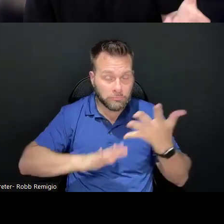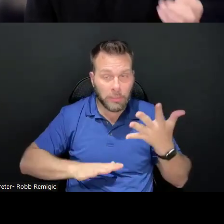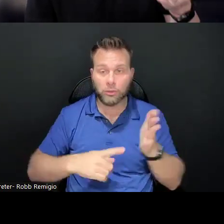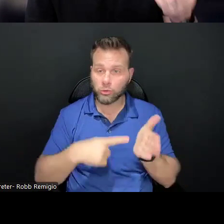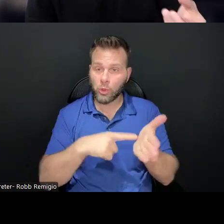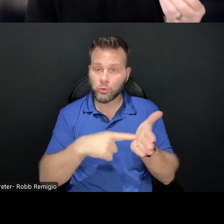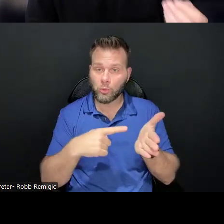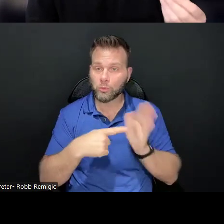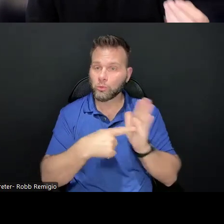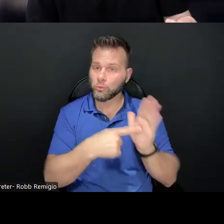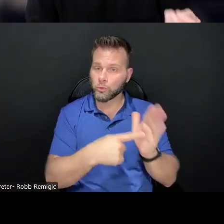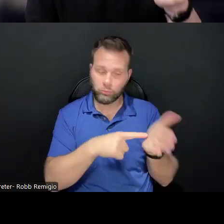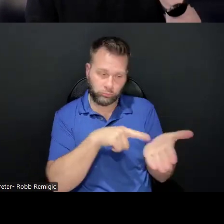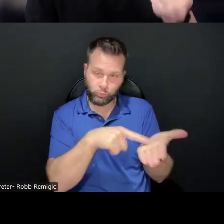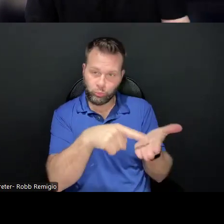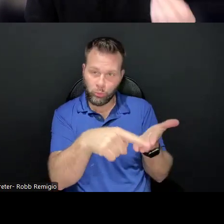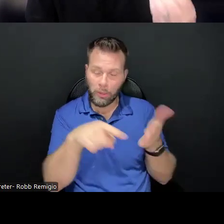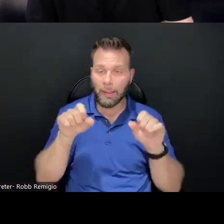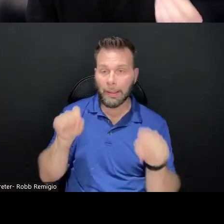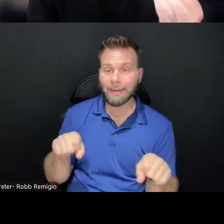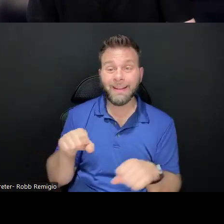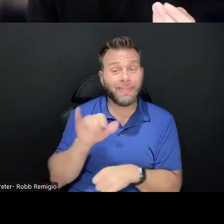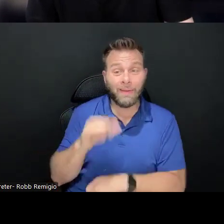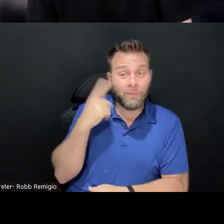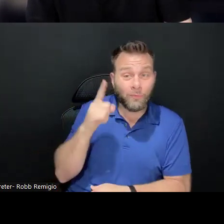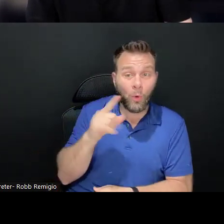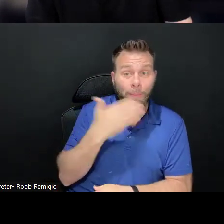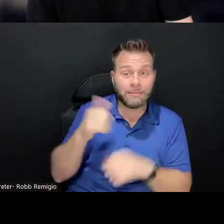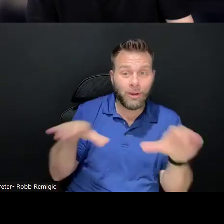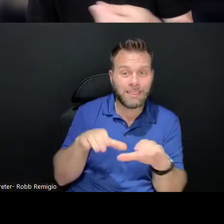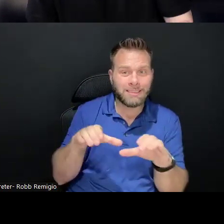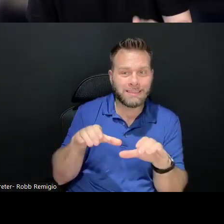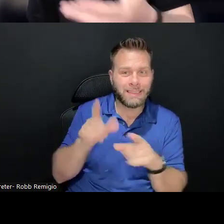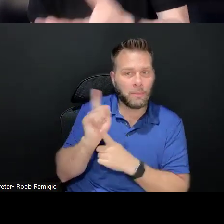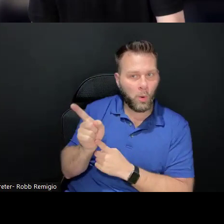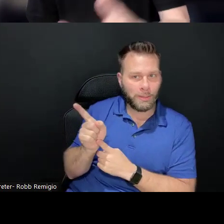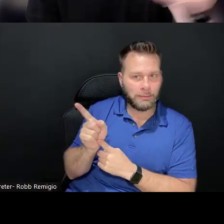to, I need an interpreter, captioner, I need text and be It is for Best Practices in